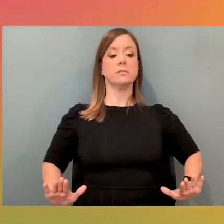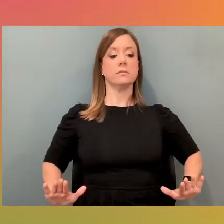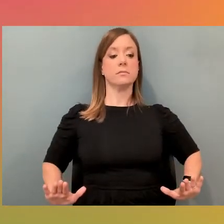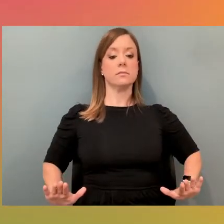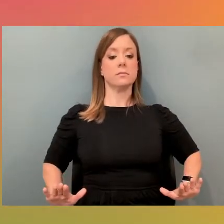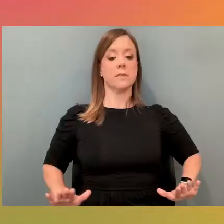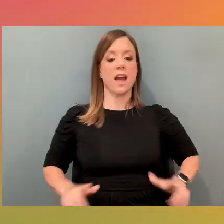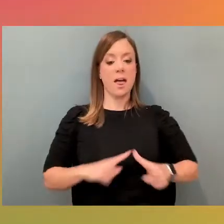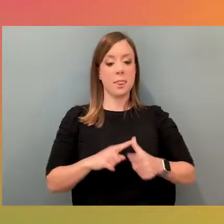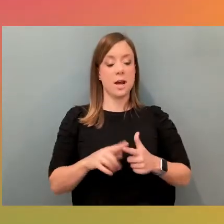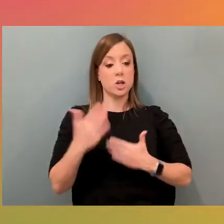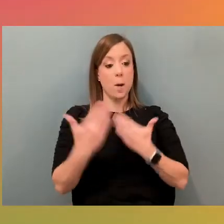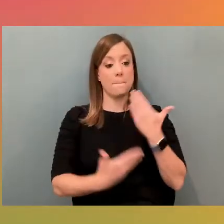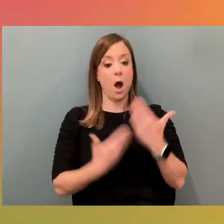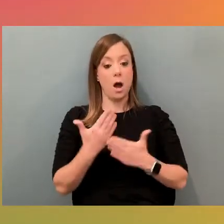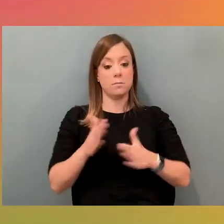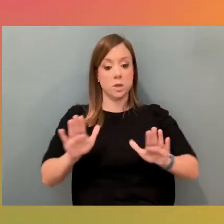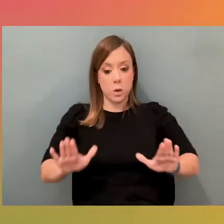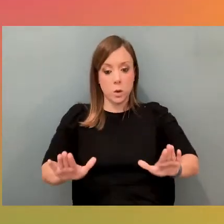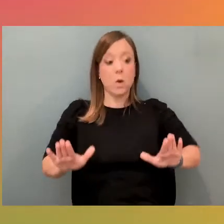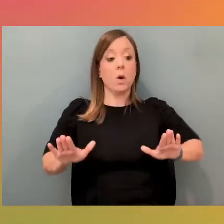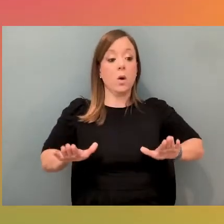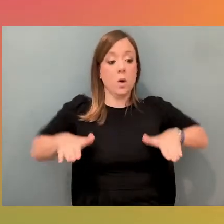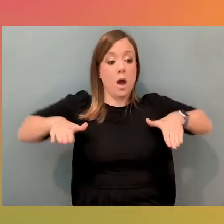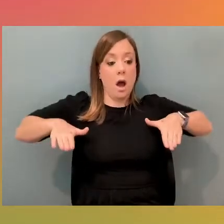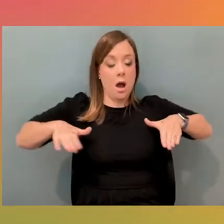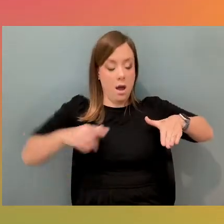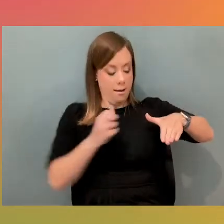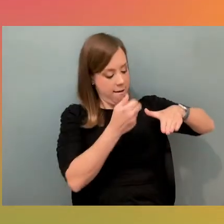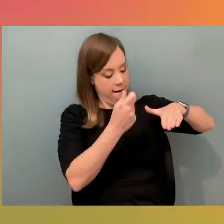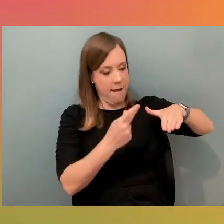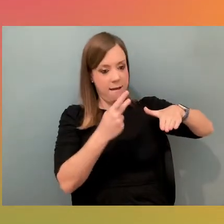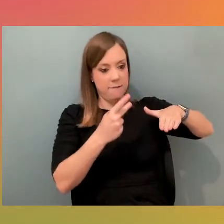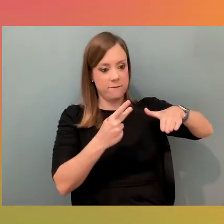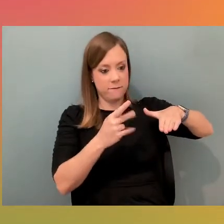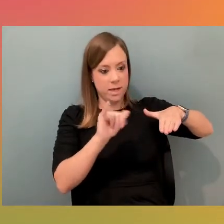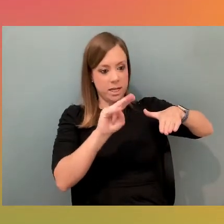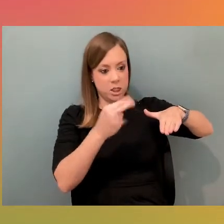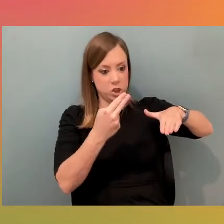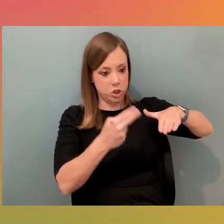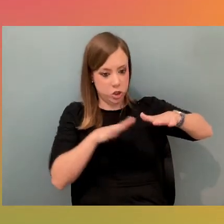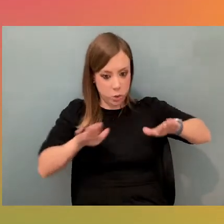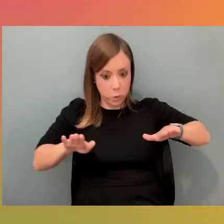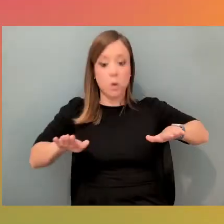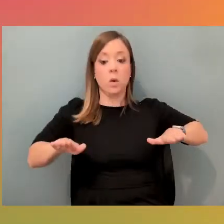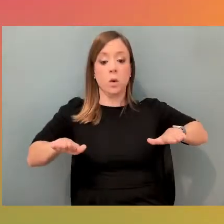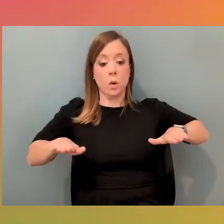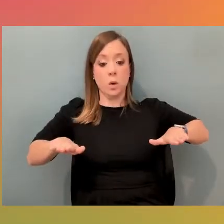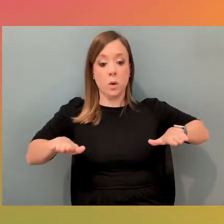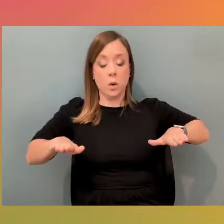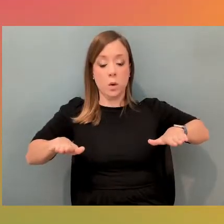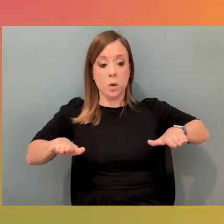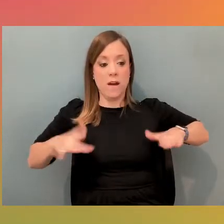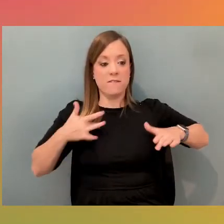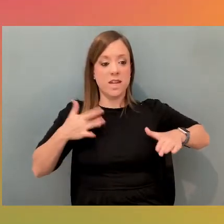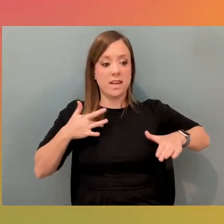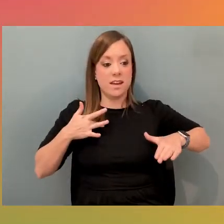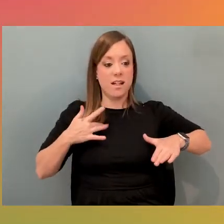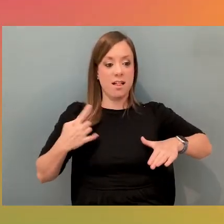LIFT YOUR HEART AND LIFT YOUR PALMS LIKE HALF AN INCH OFF THE FLOOR. SO JUST HALF AN INCH OFF THE MAT.